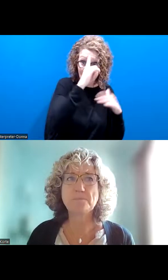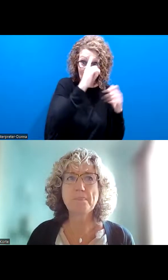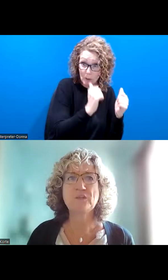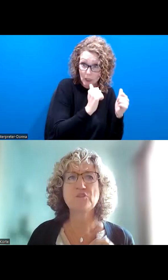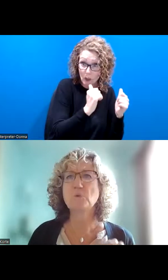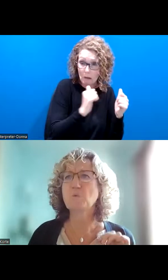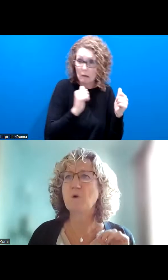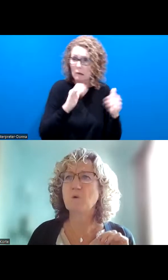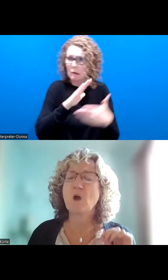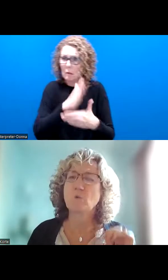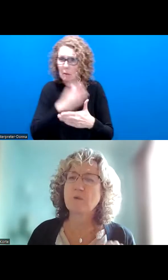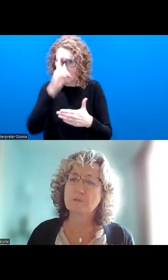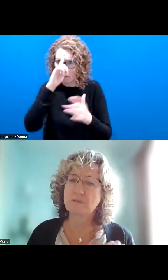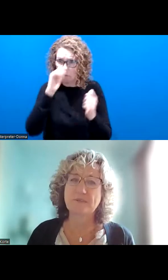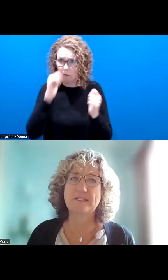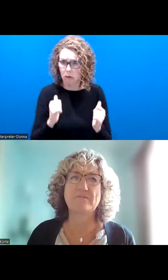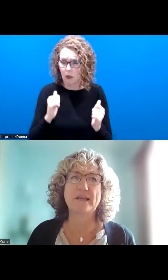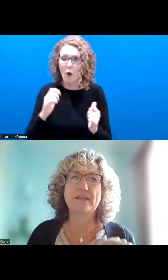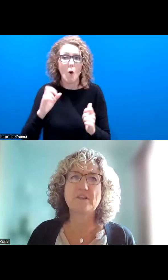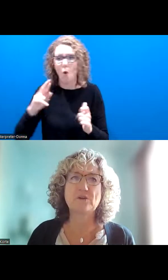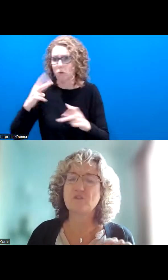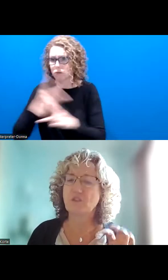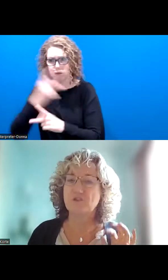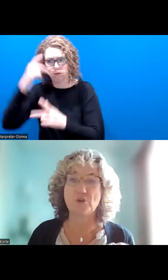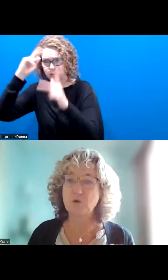you hit that 500-hour mark. And